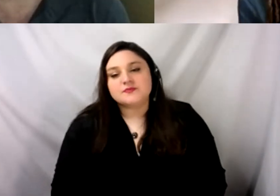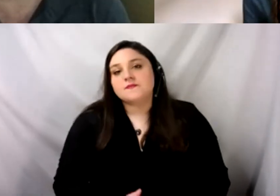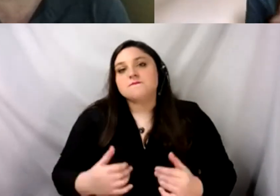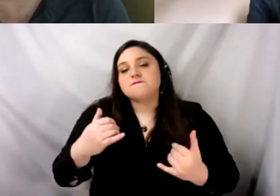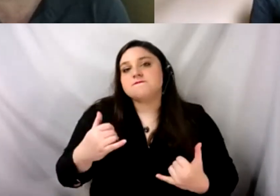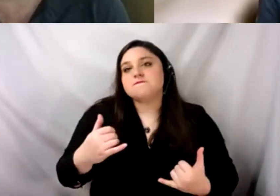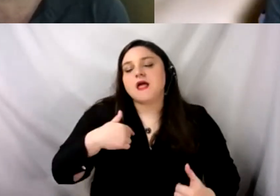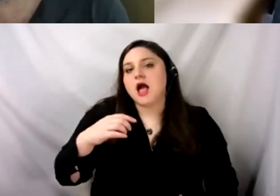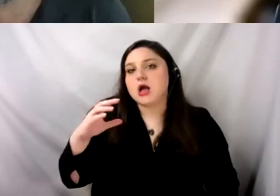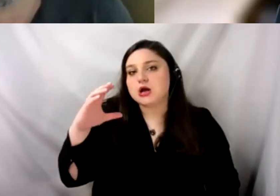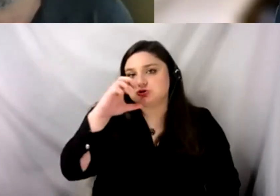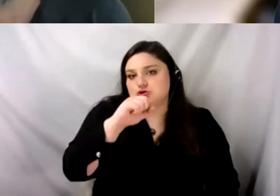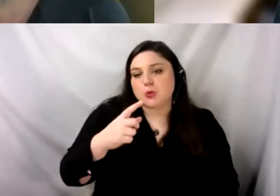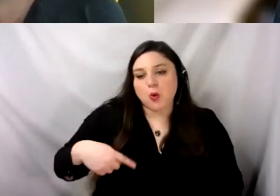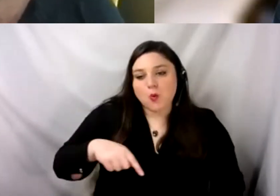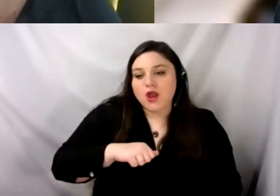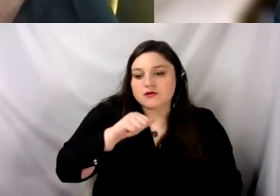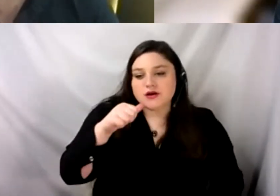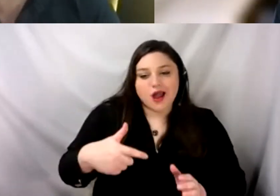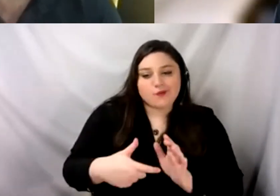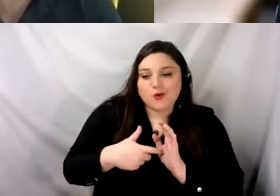afterwards. Just need to check at the